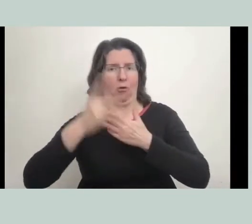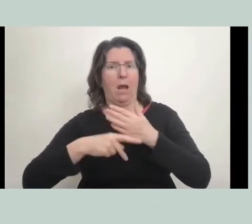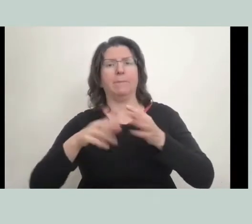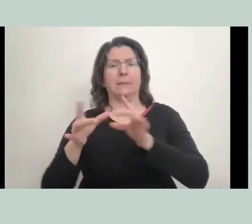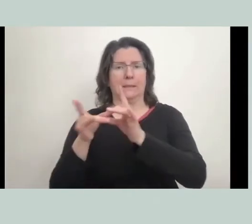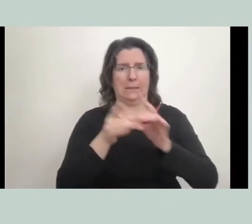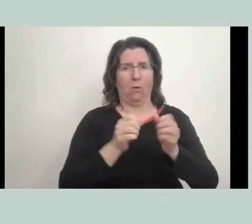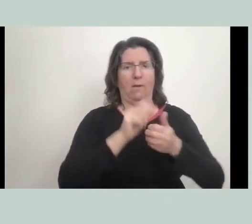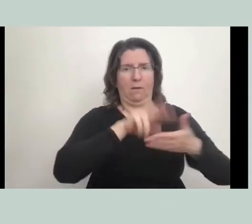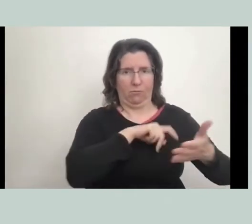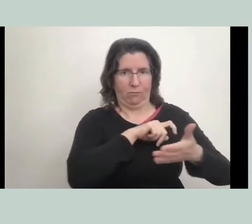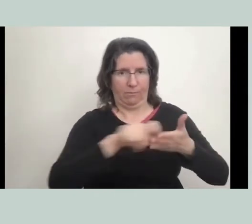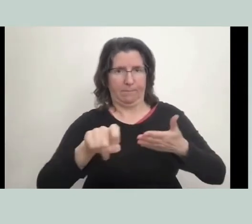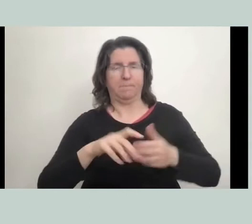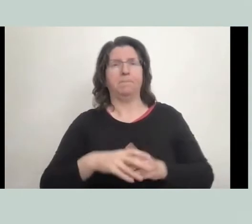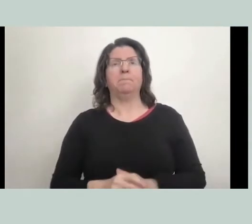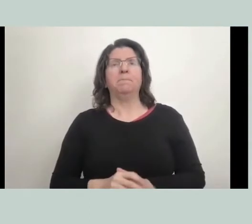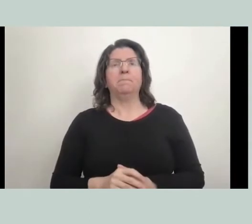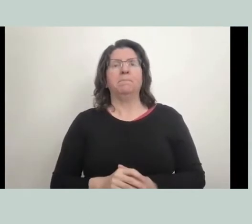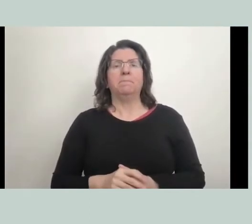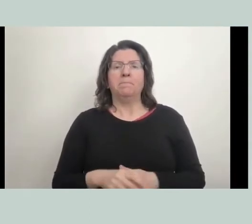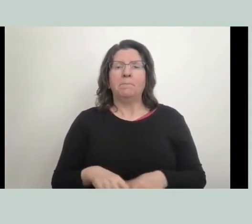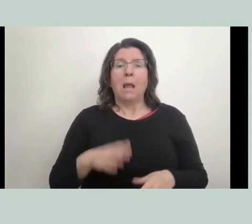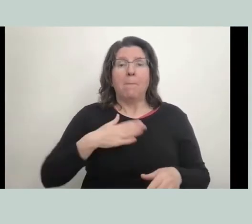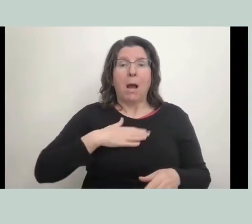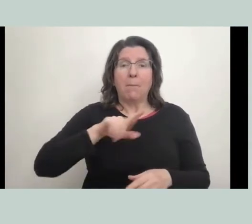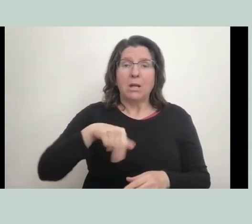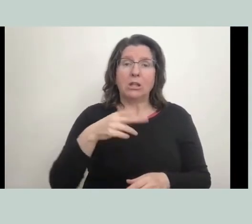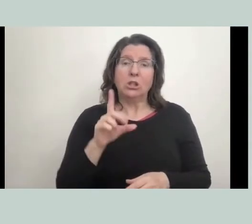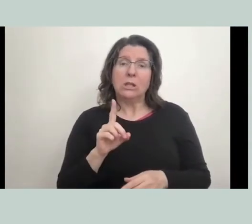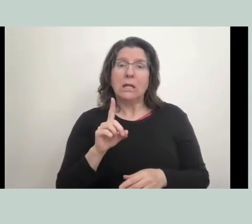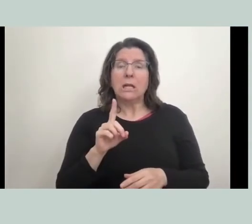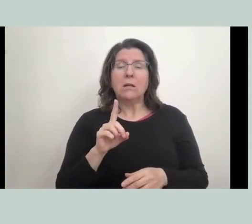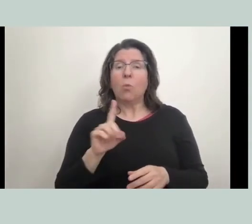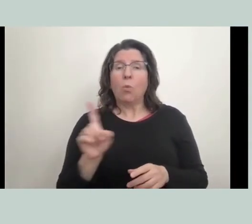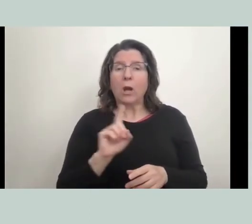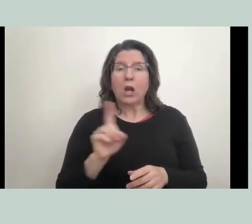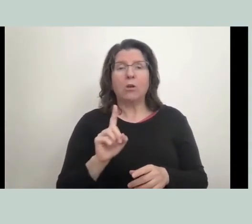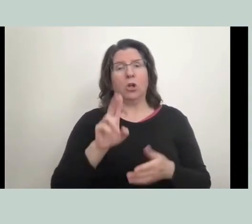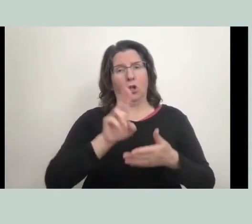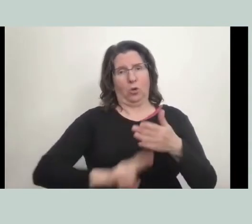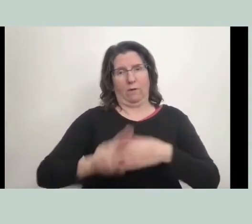working with them to set up a number of different programs and services related to literacy.